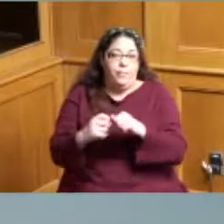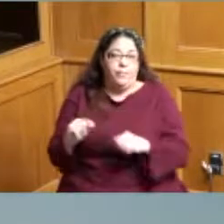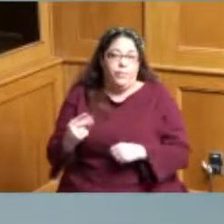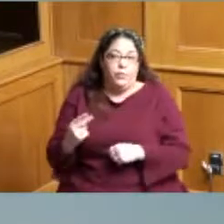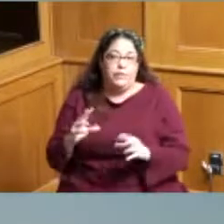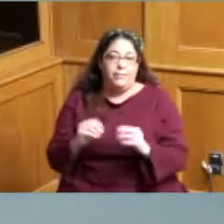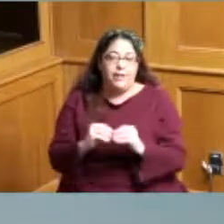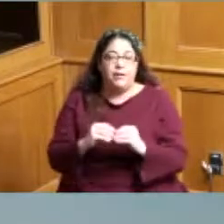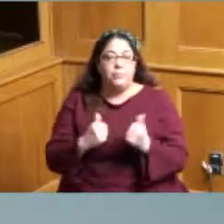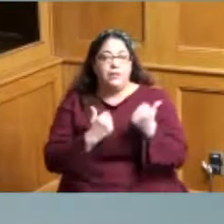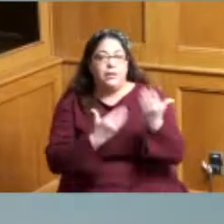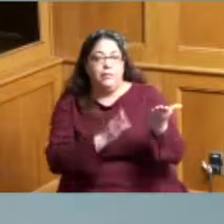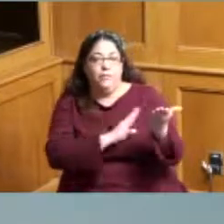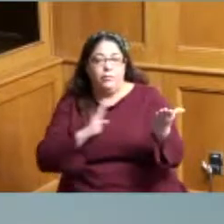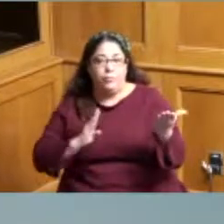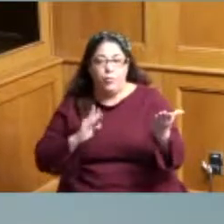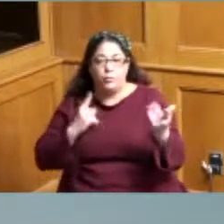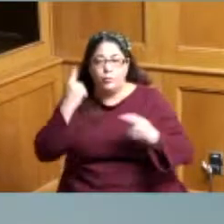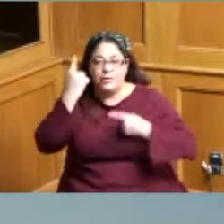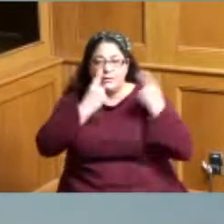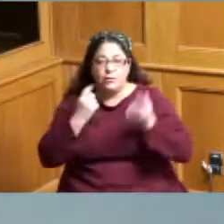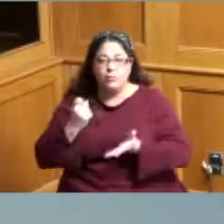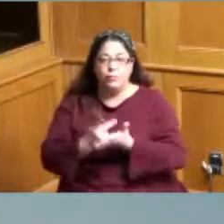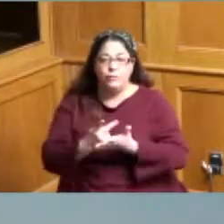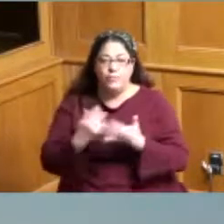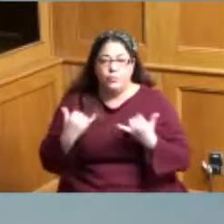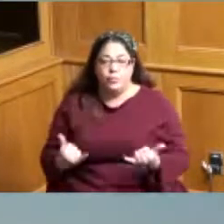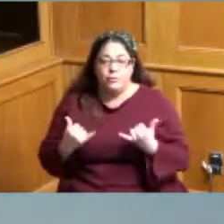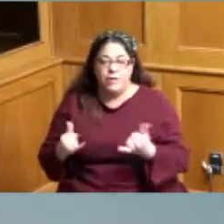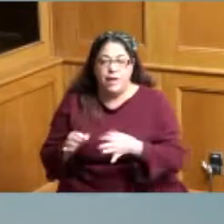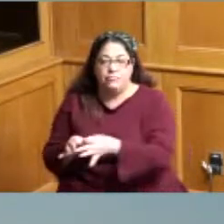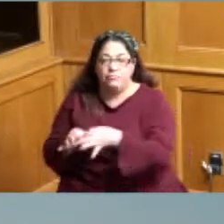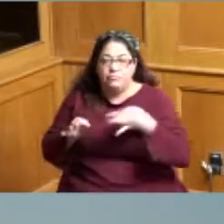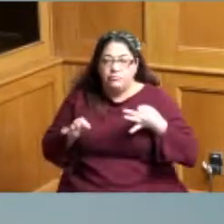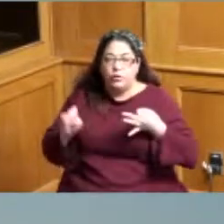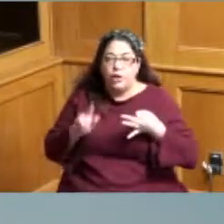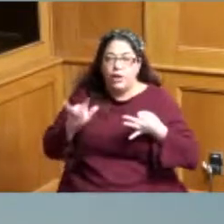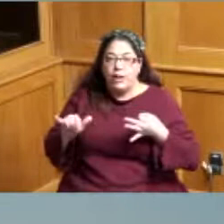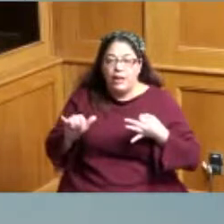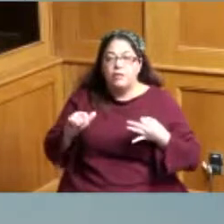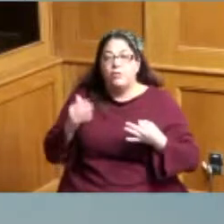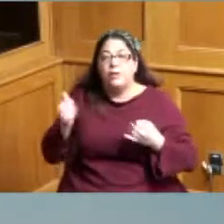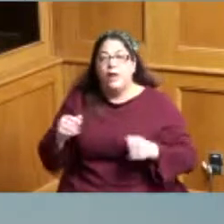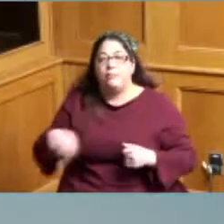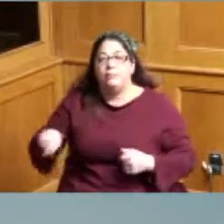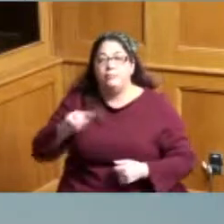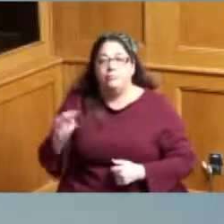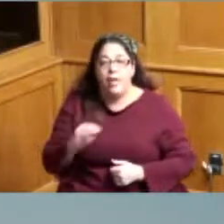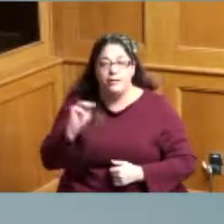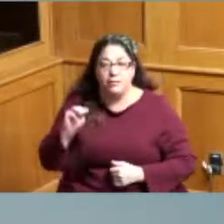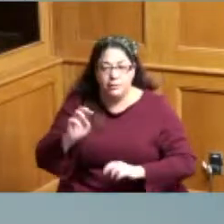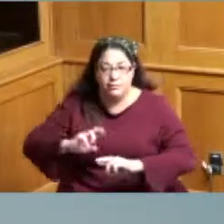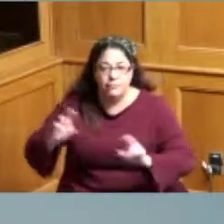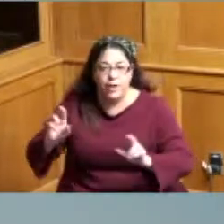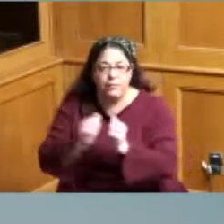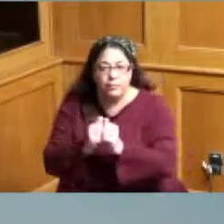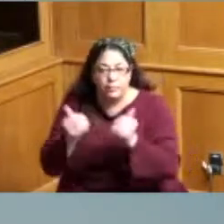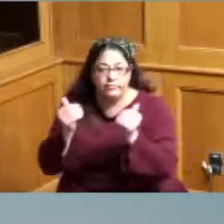opportunity to consider approval of these today so that we could move forward on with the with the